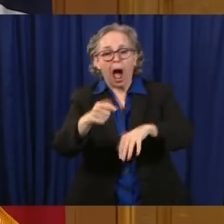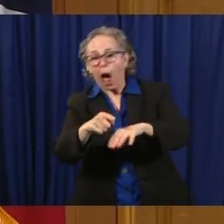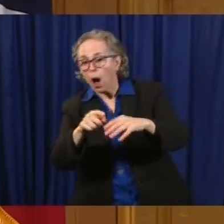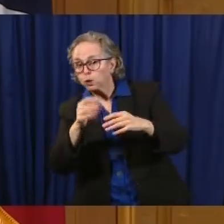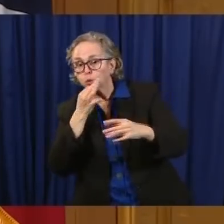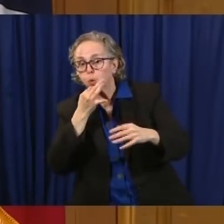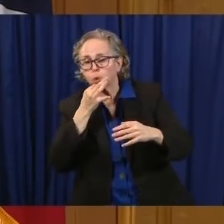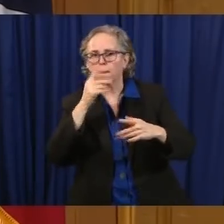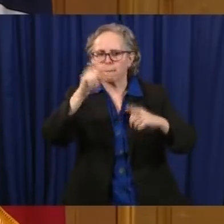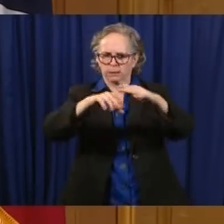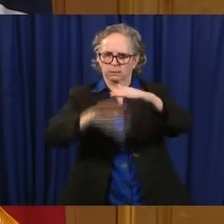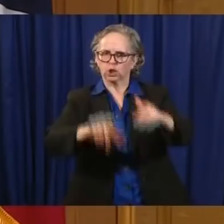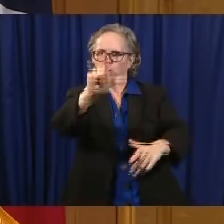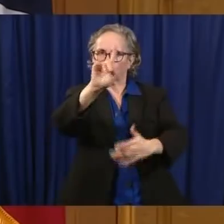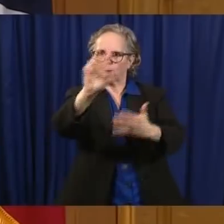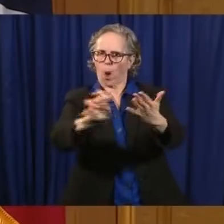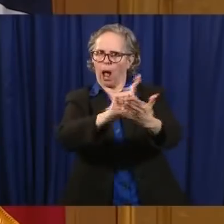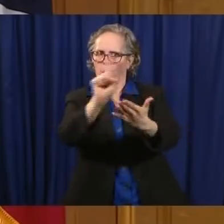OR A STAFF MEMBER BECOMES